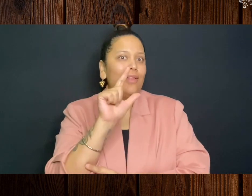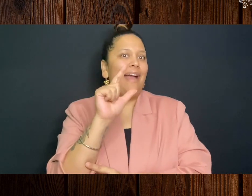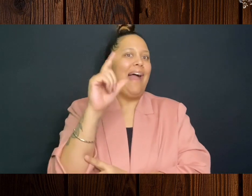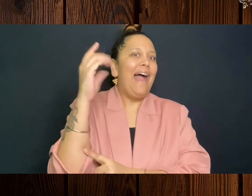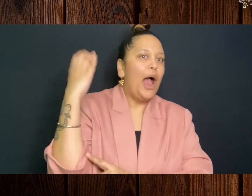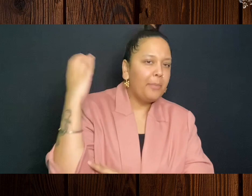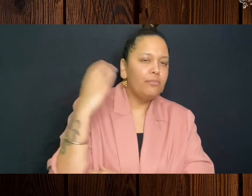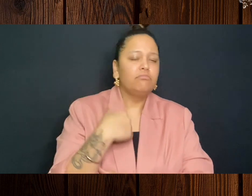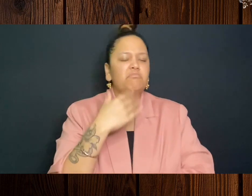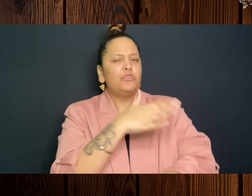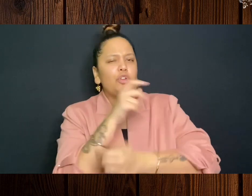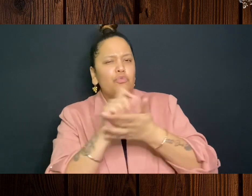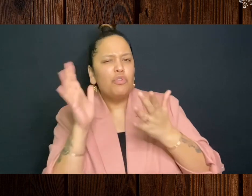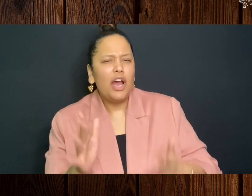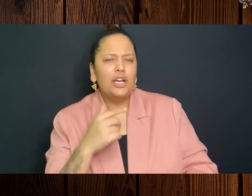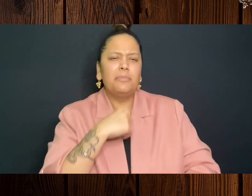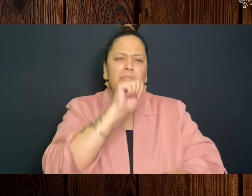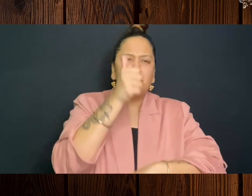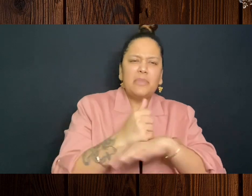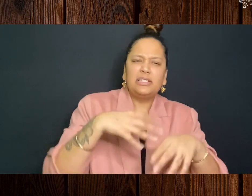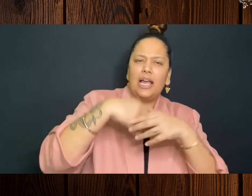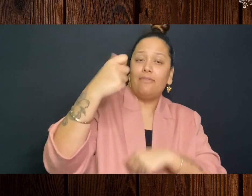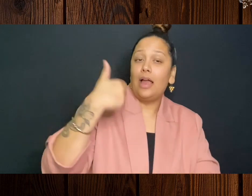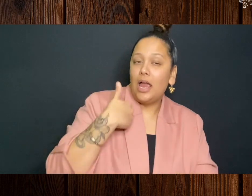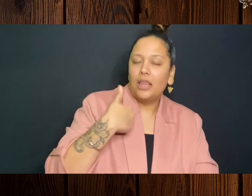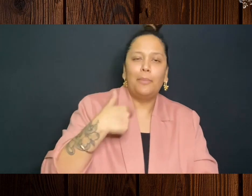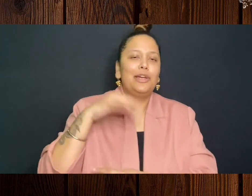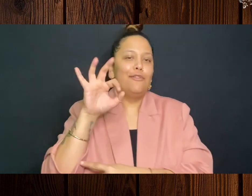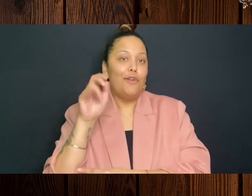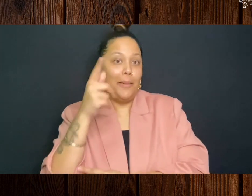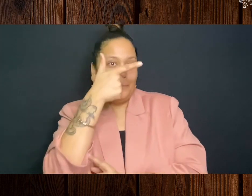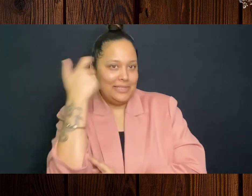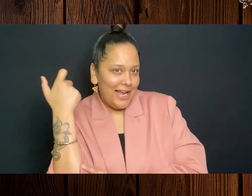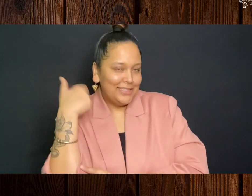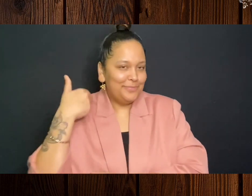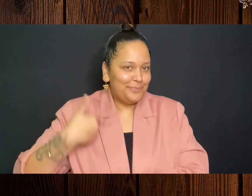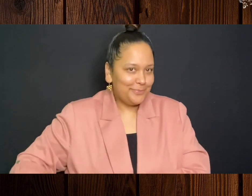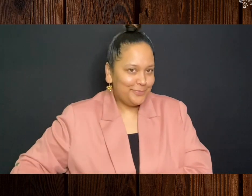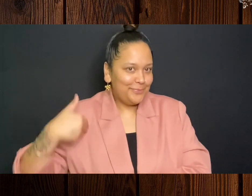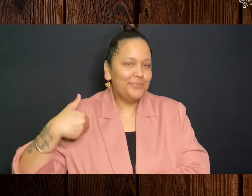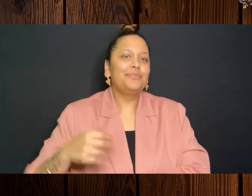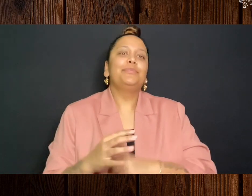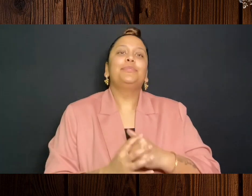songwriter and singer based out of Canada. I am folk because